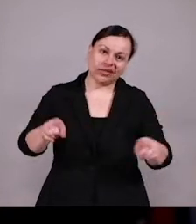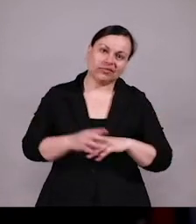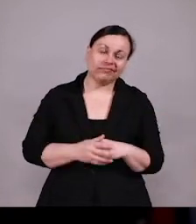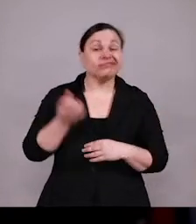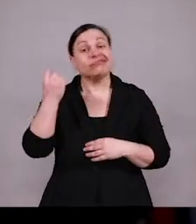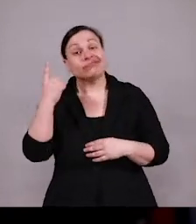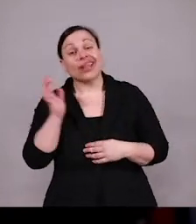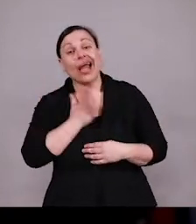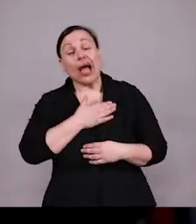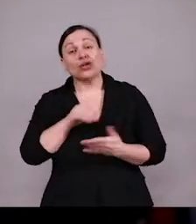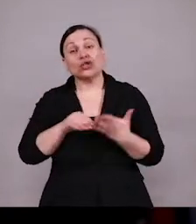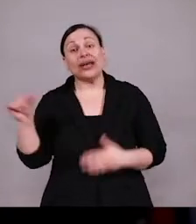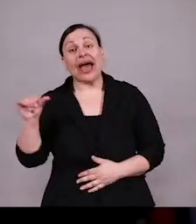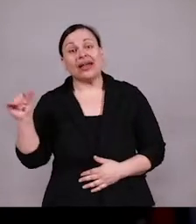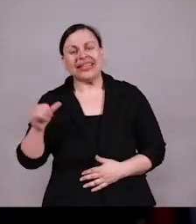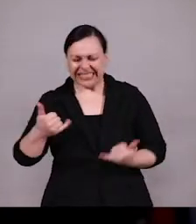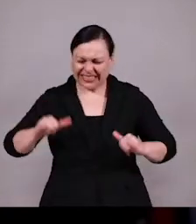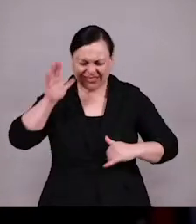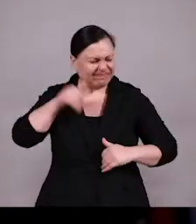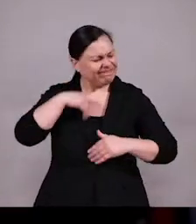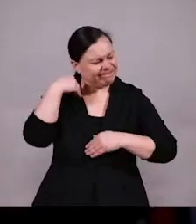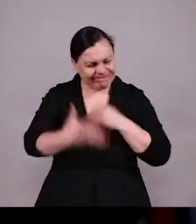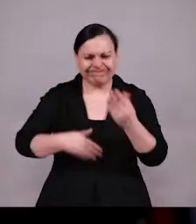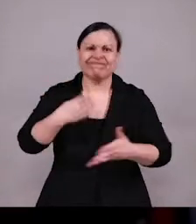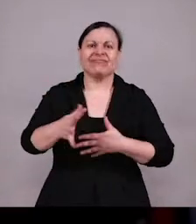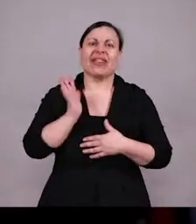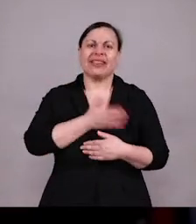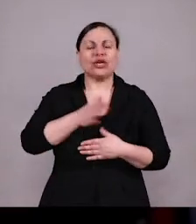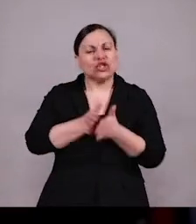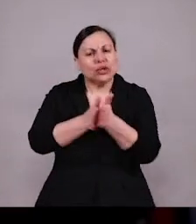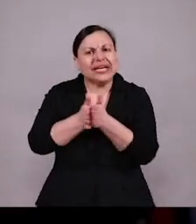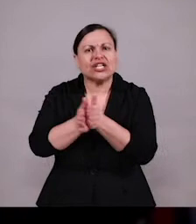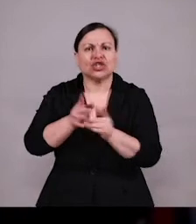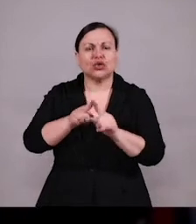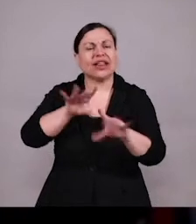And yet, our student-athletes brought their drive and determination to the classroom this year